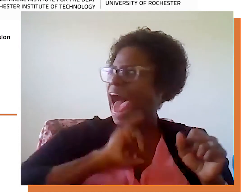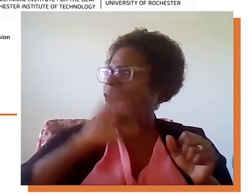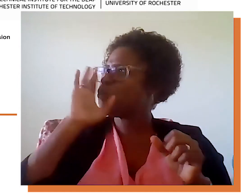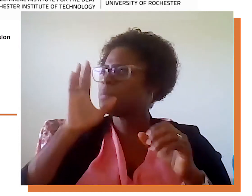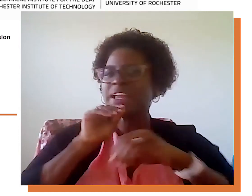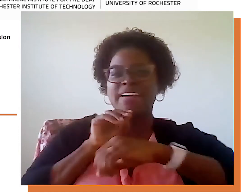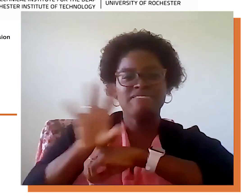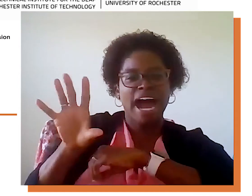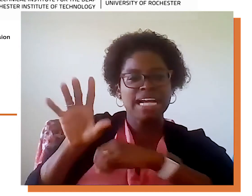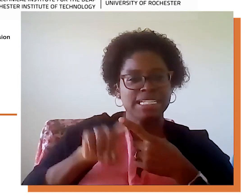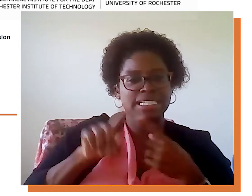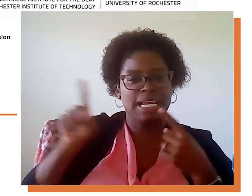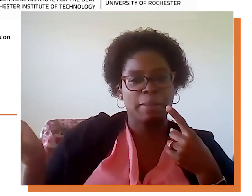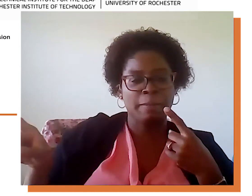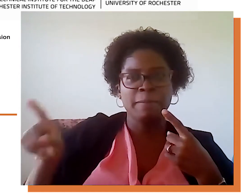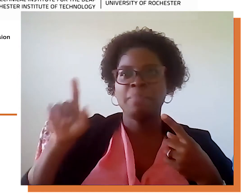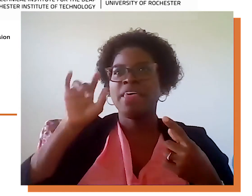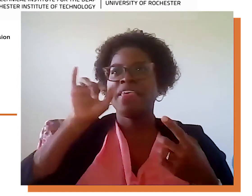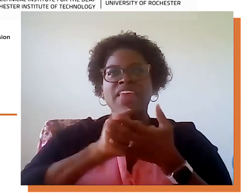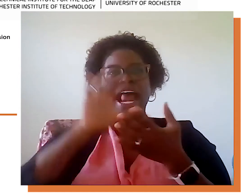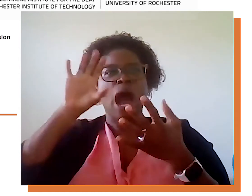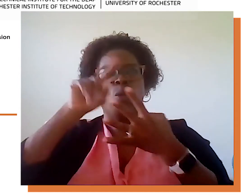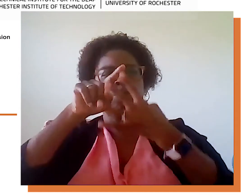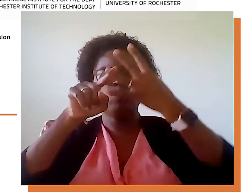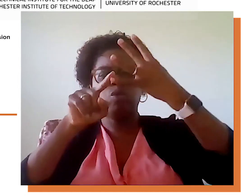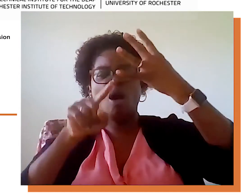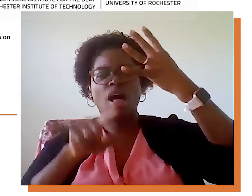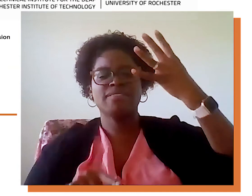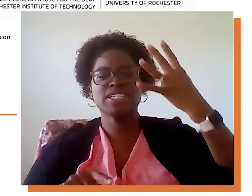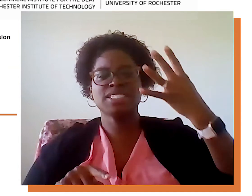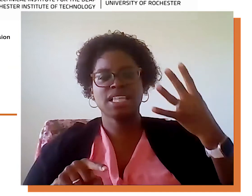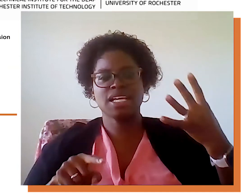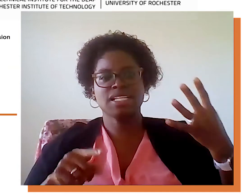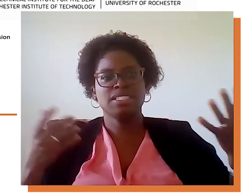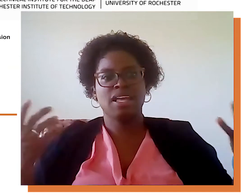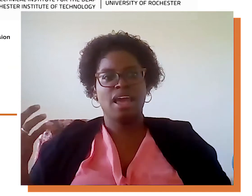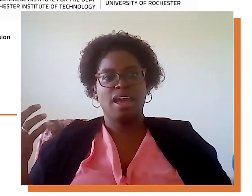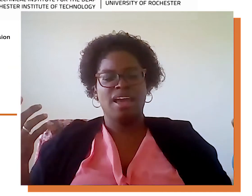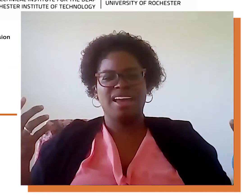that I would be advising him, that I would be doing all of the amazing things